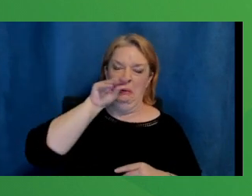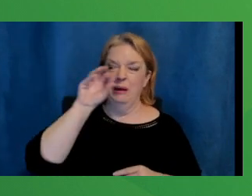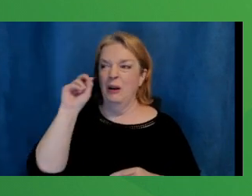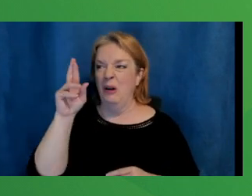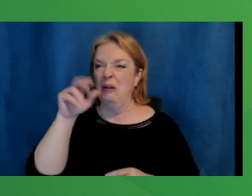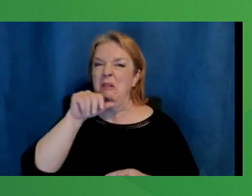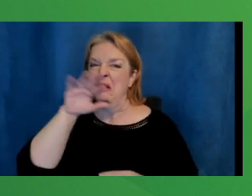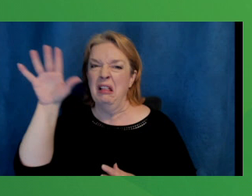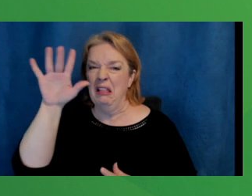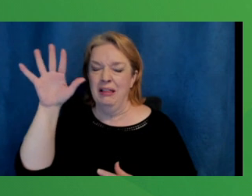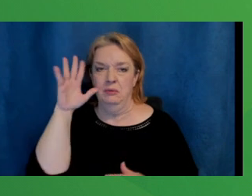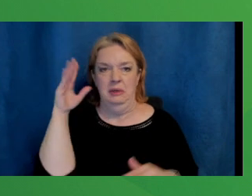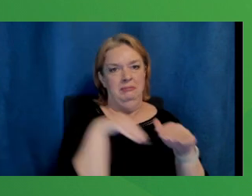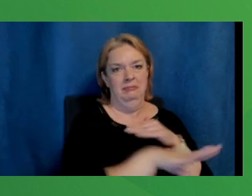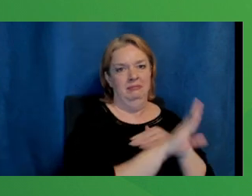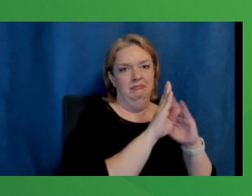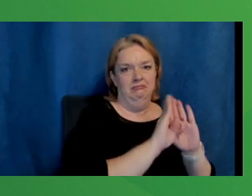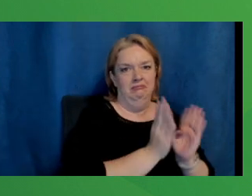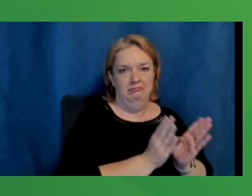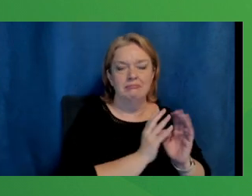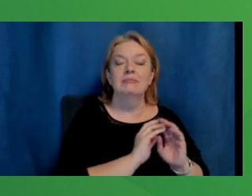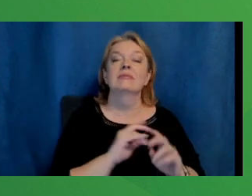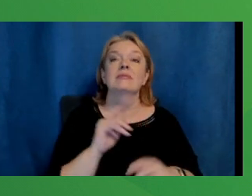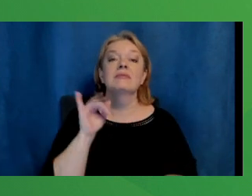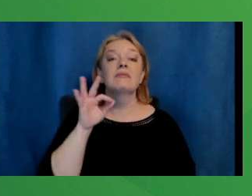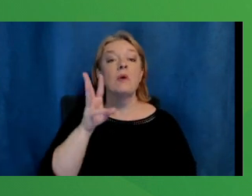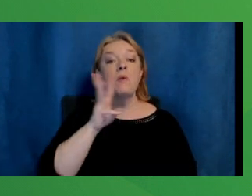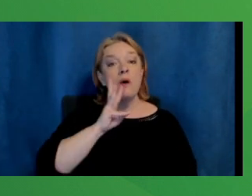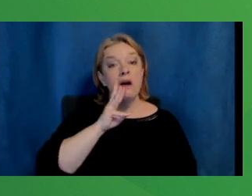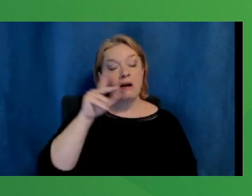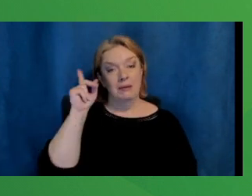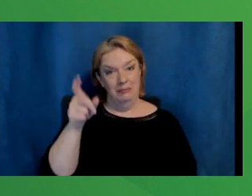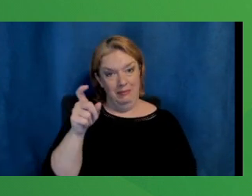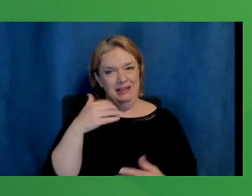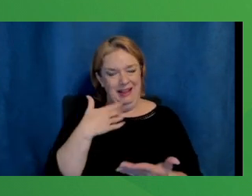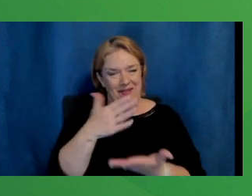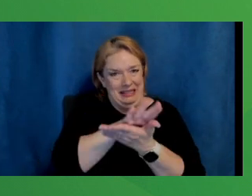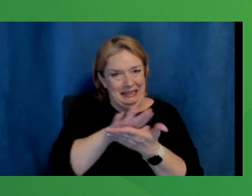happier is that we need water to survive, and it keeps us healthy. Healthy trees can